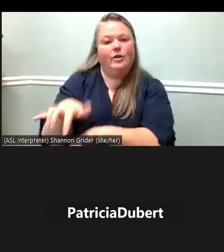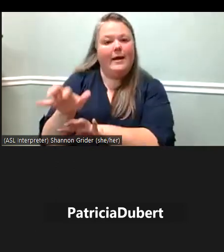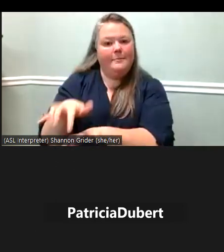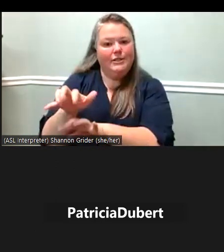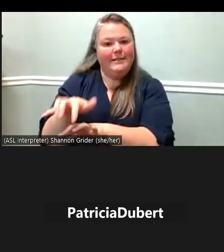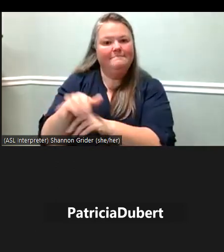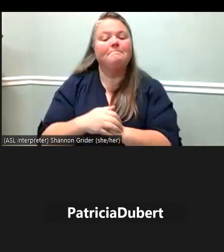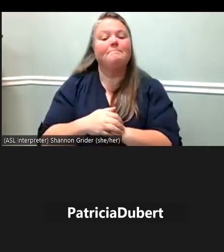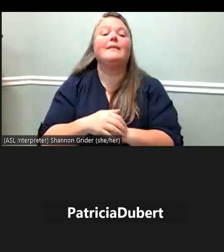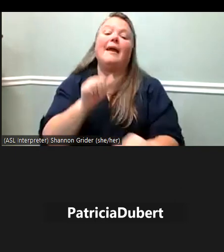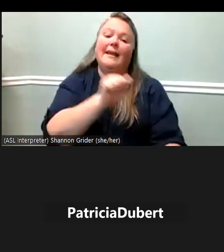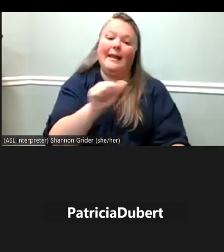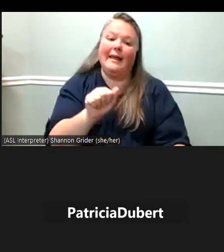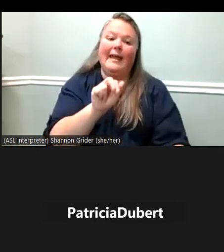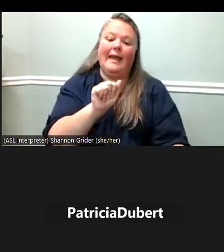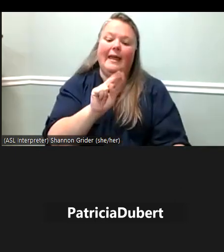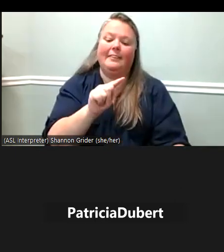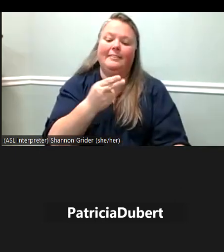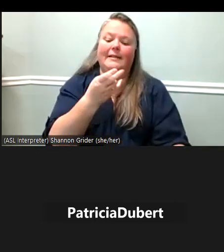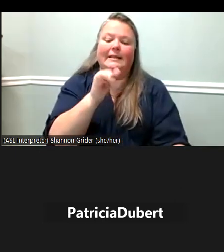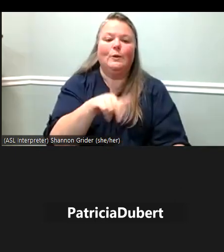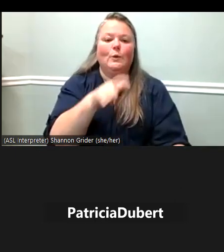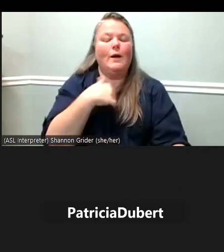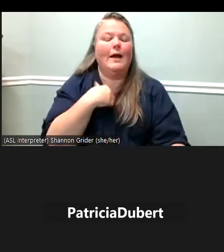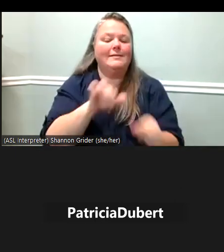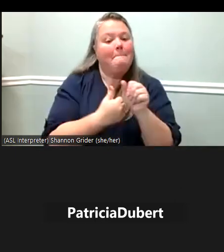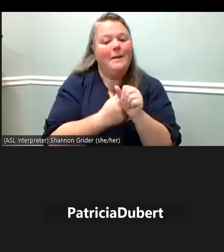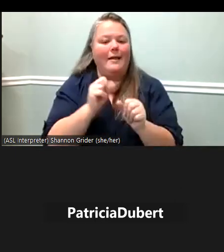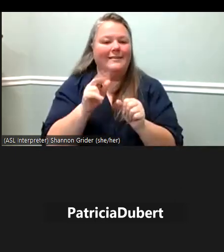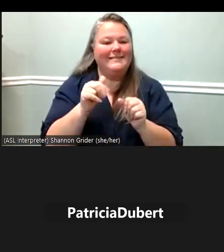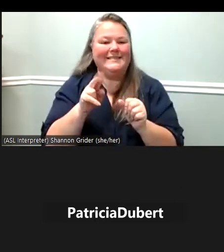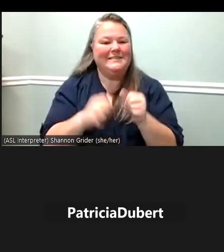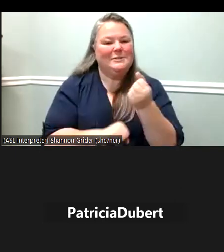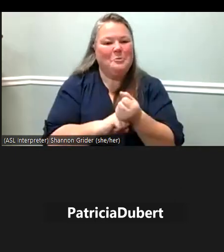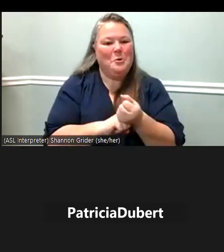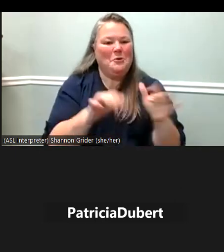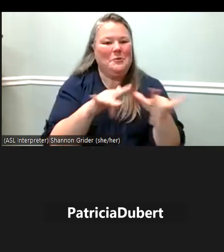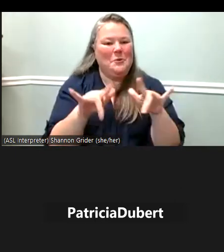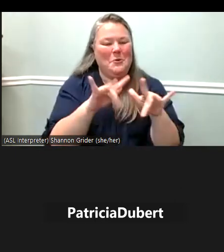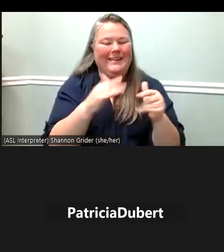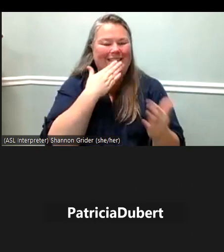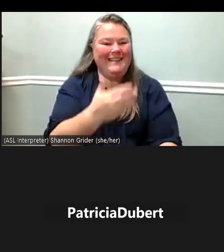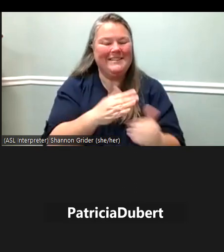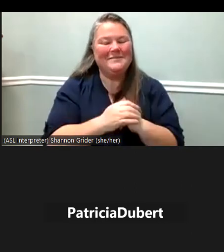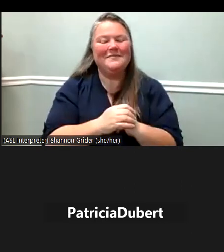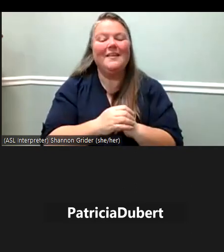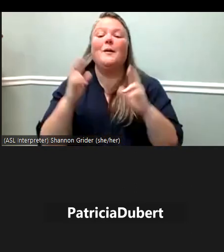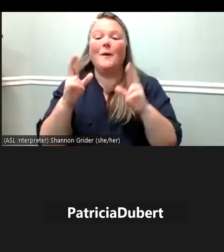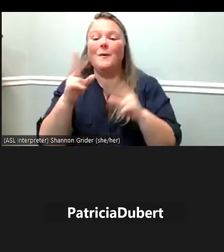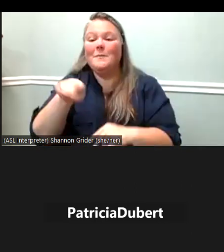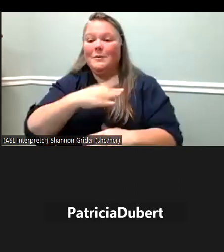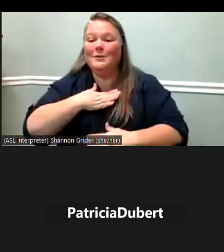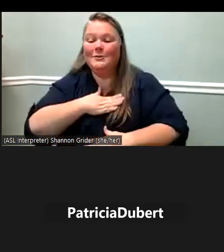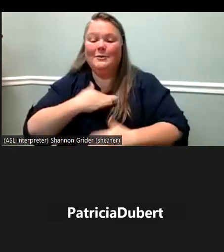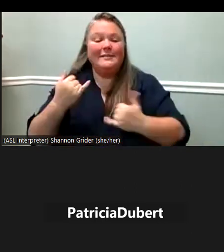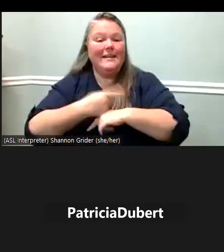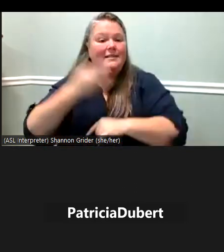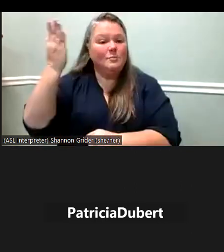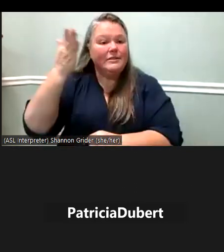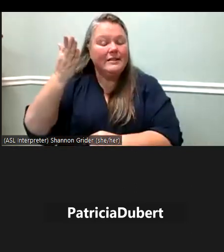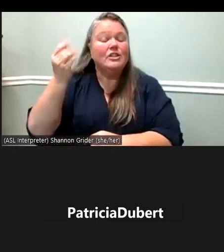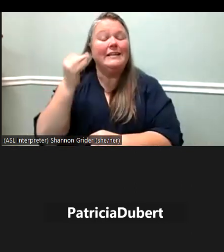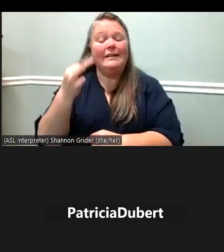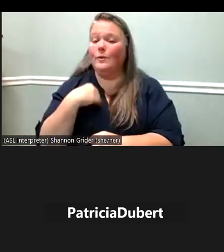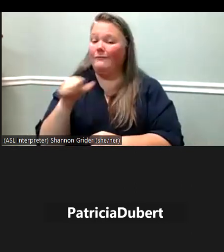YOUR BRAIN AND YOUR ABILITY TO CONNECT WITH PEOPLE. SO THANK YOU SO MUCH FOR BEING HERE, AND FOR PRESENTING. THANK YOU TO SHANNON, OUR INTERPRETER AND TO JENNY,